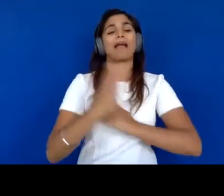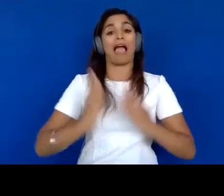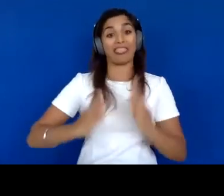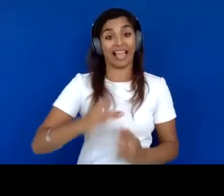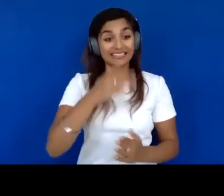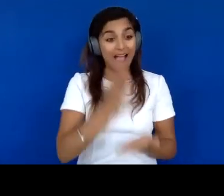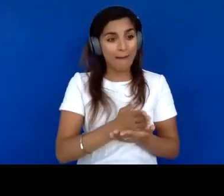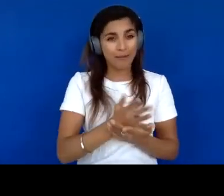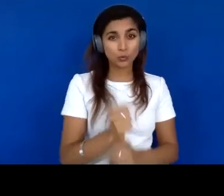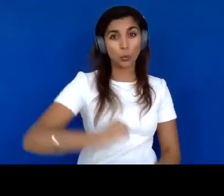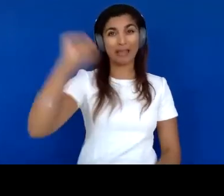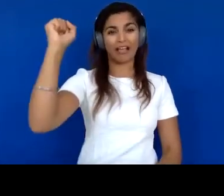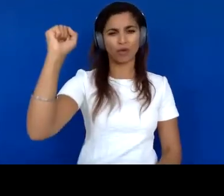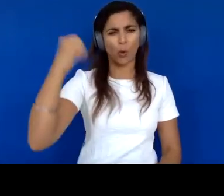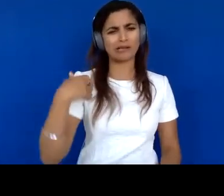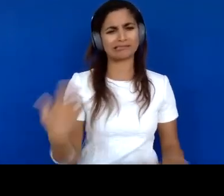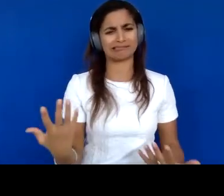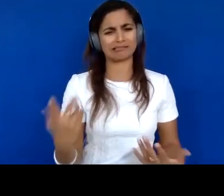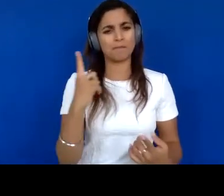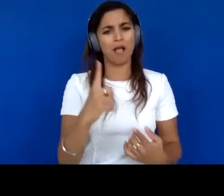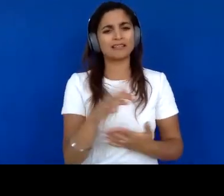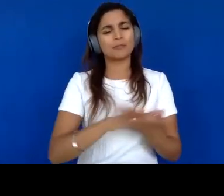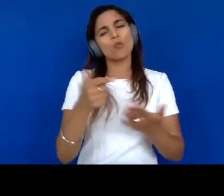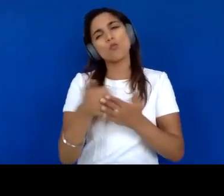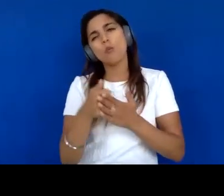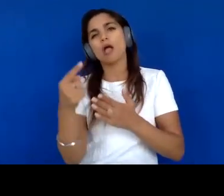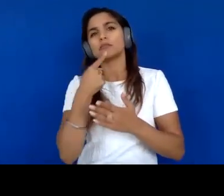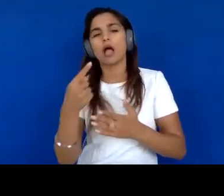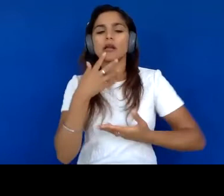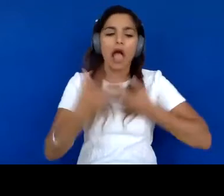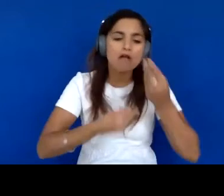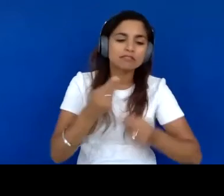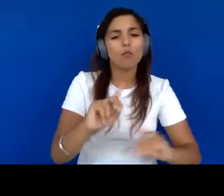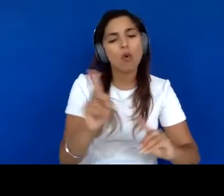typical triumph over adversity narrative and the constant promotion of the